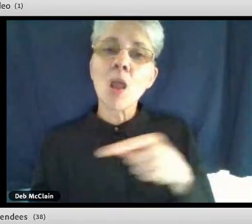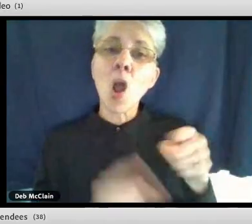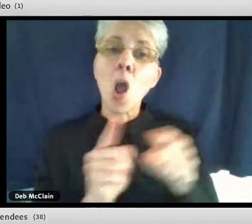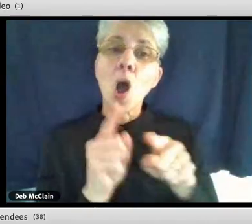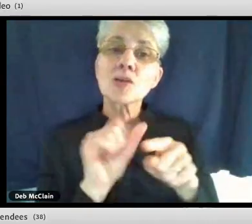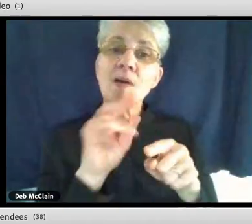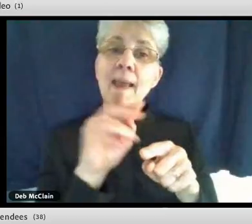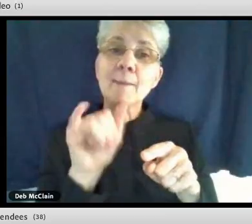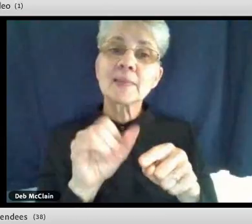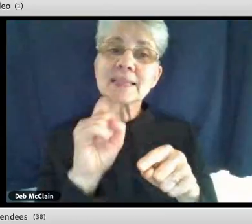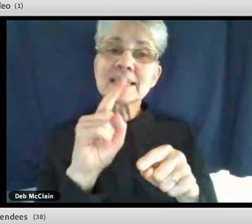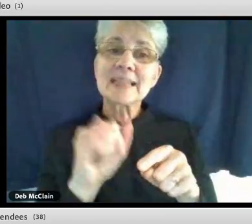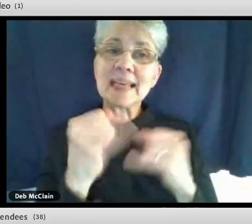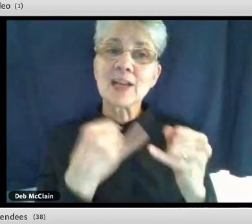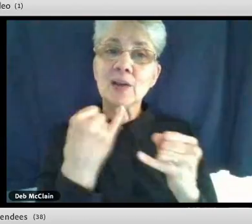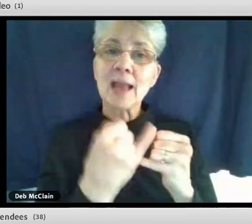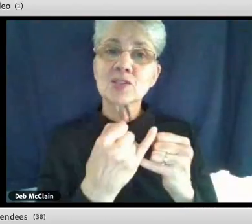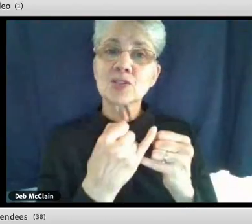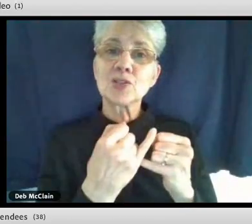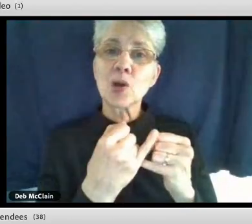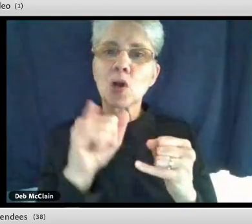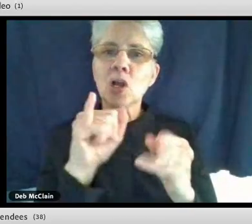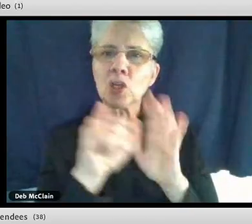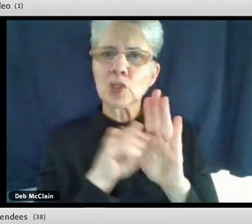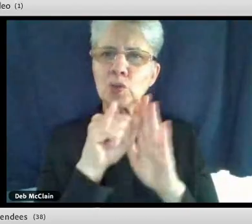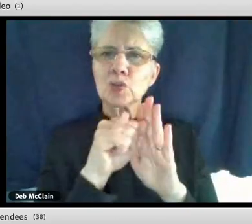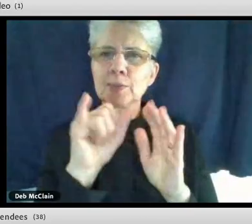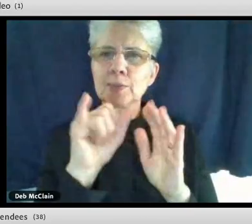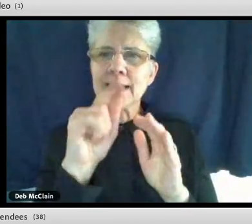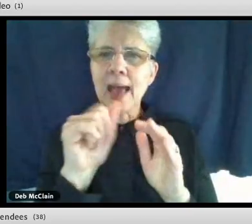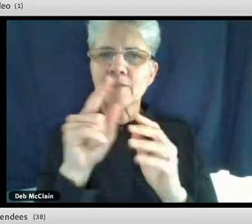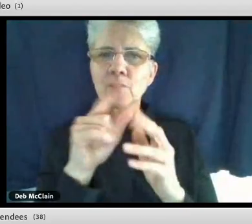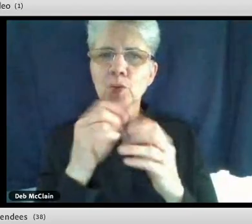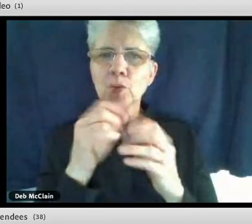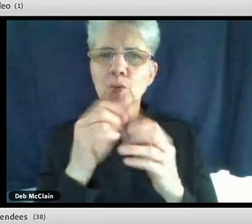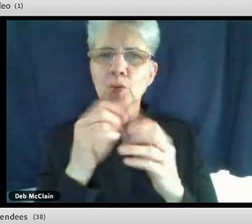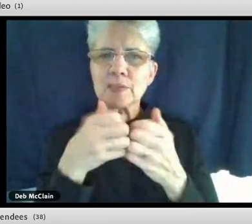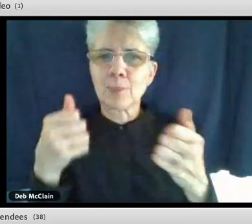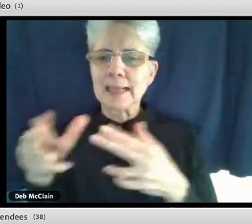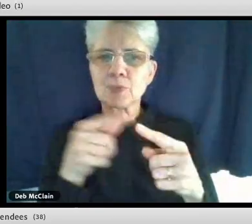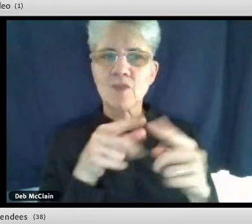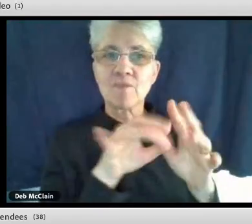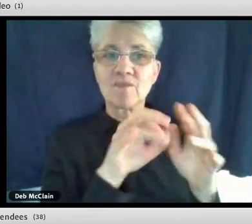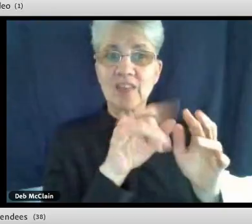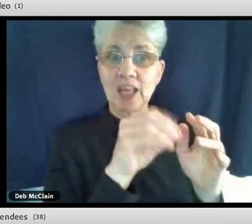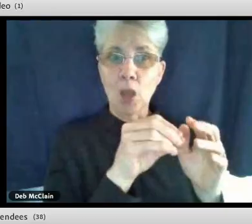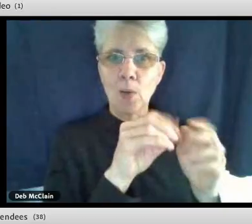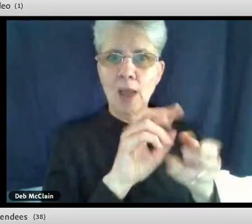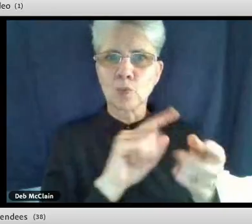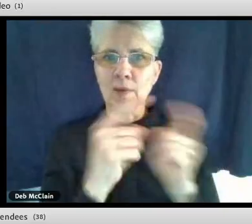It was not true. Also the Amnesty International YouTube DataViewer, it separates clips from the video,